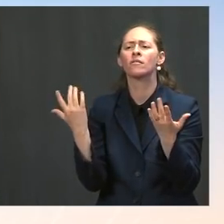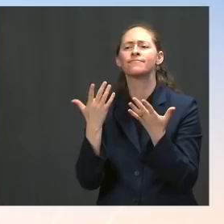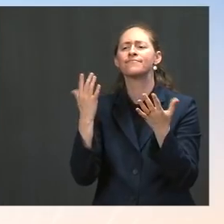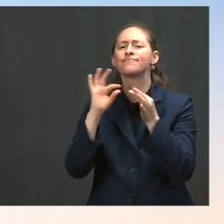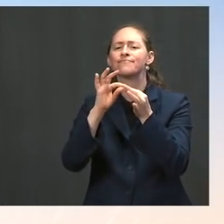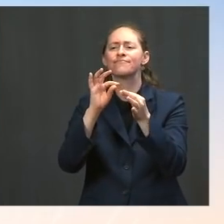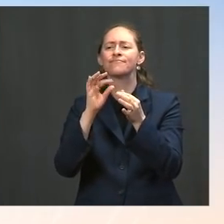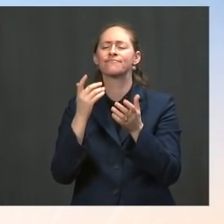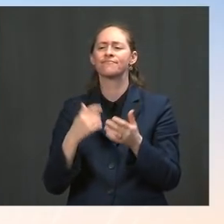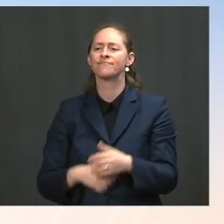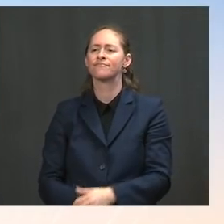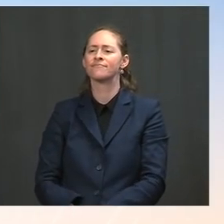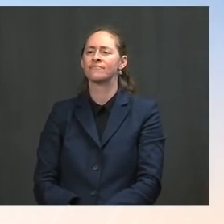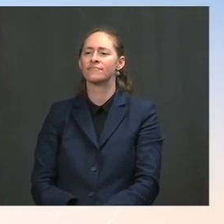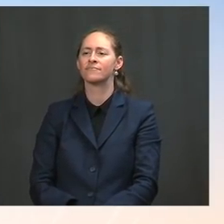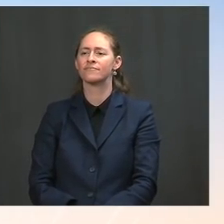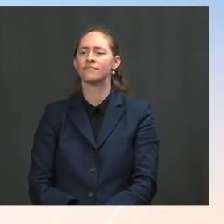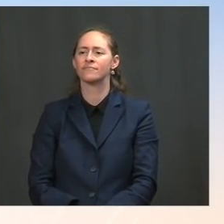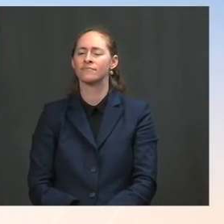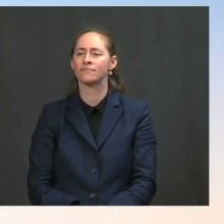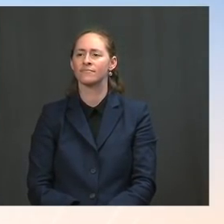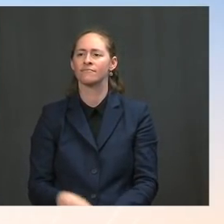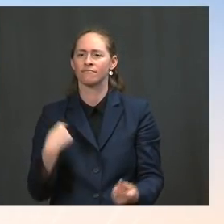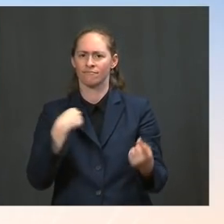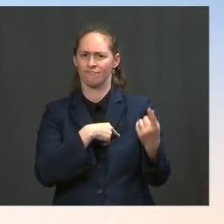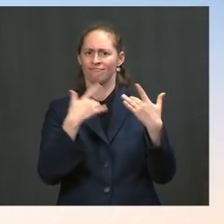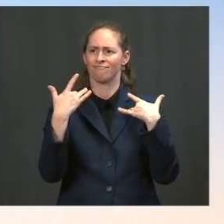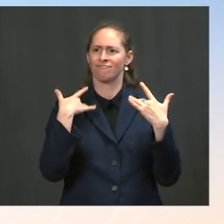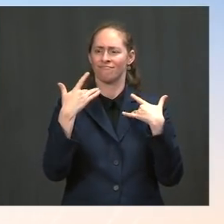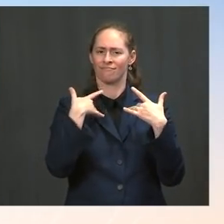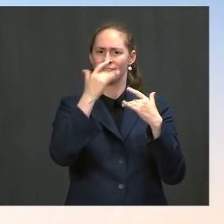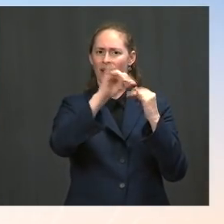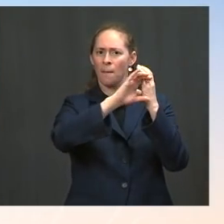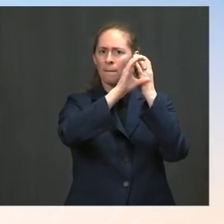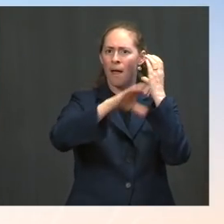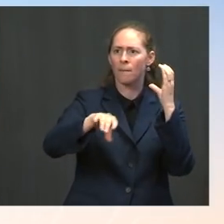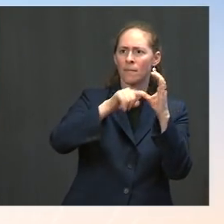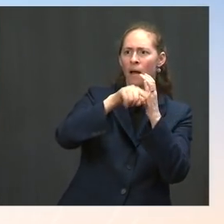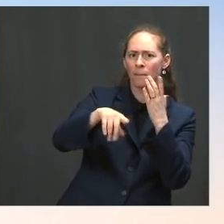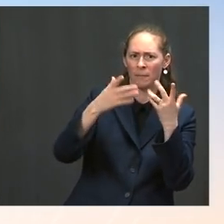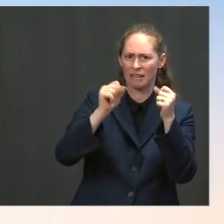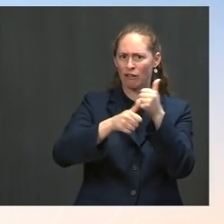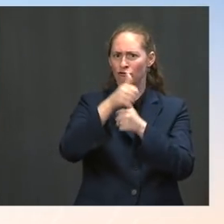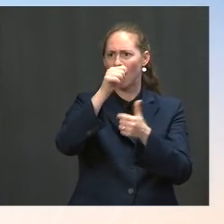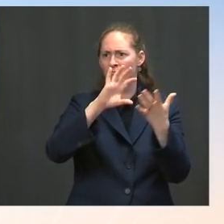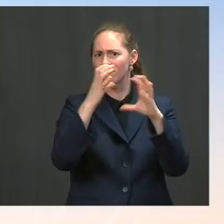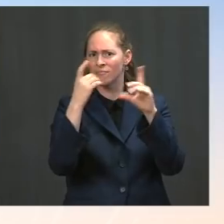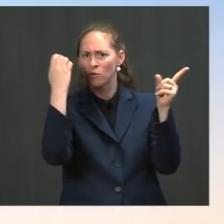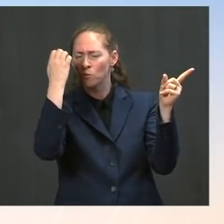about how the project threatens European energy security, undermines Ukraine security, and the security of our Eastern Flank NATO